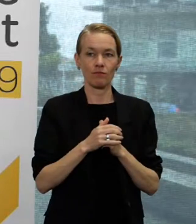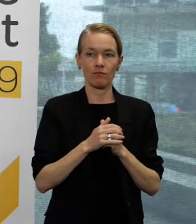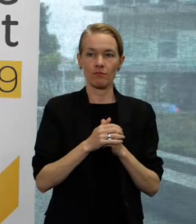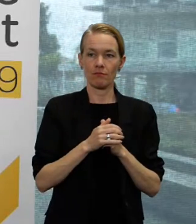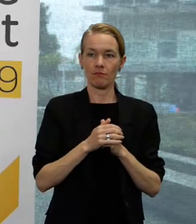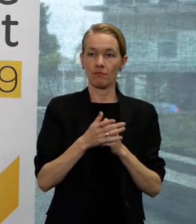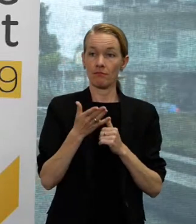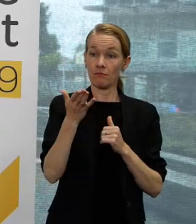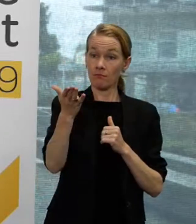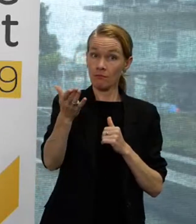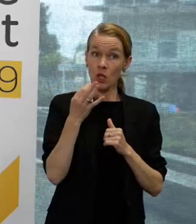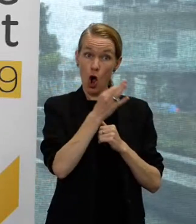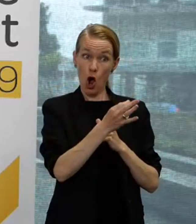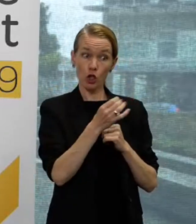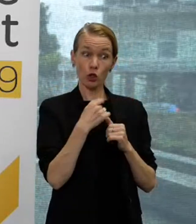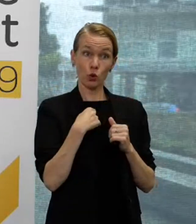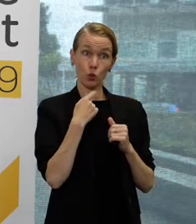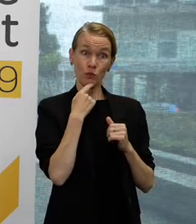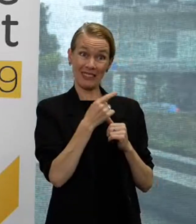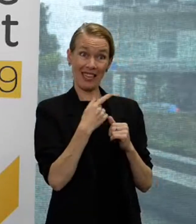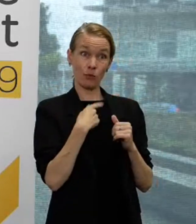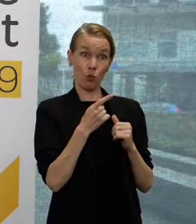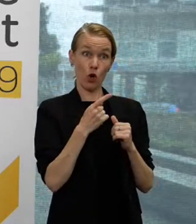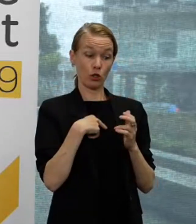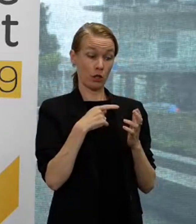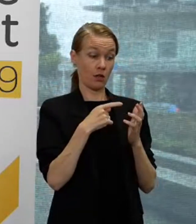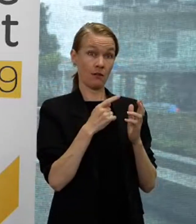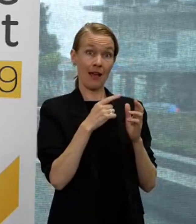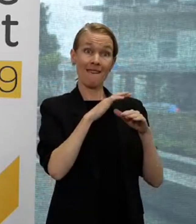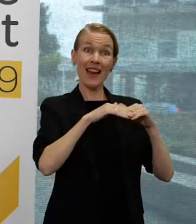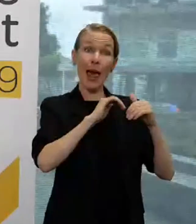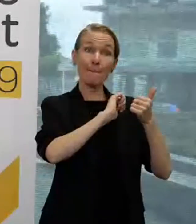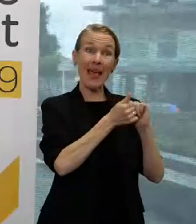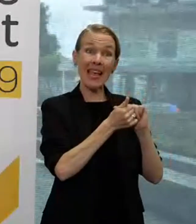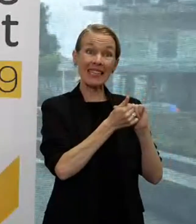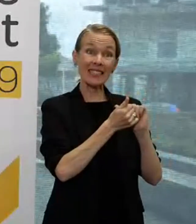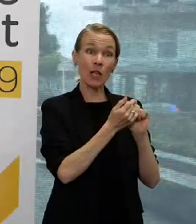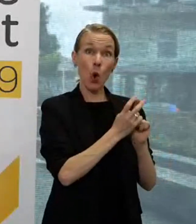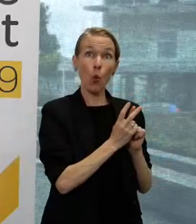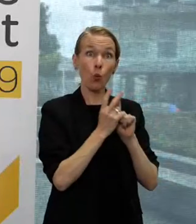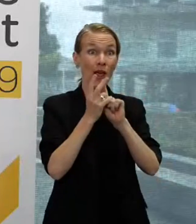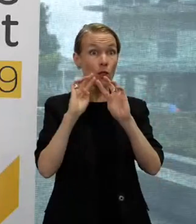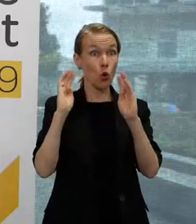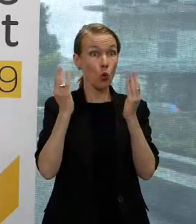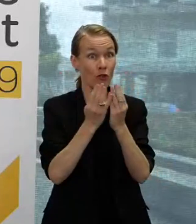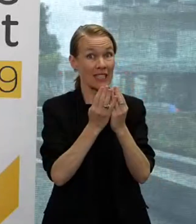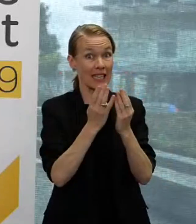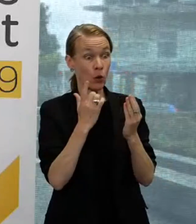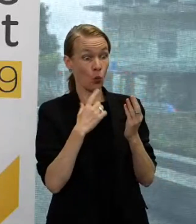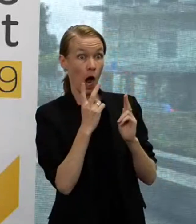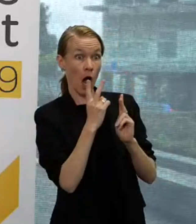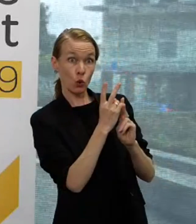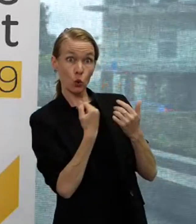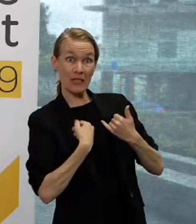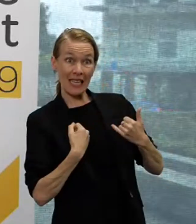No, none of them are symptomatic at this point. And the timing of testing for them, we're doing immediate testing first of all,